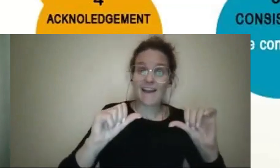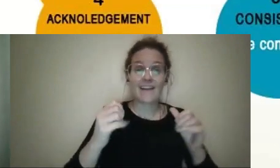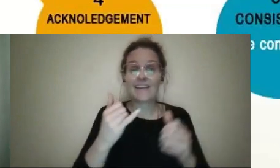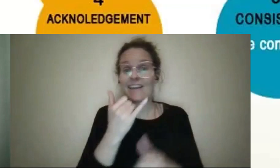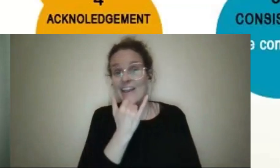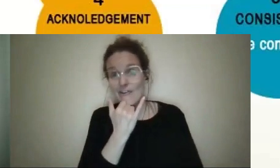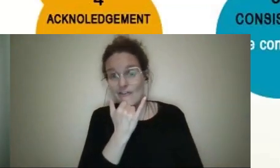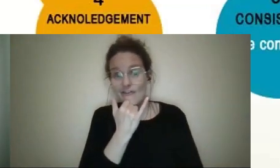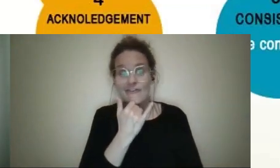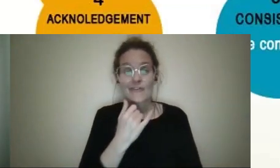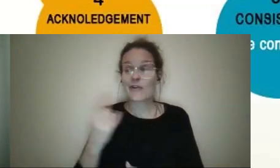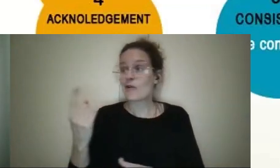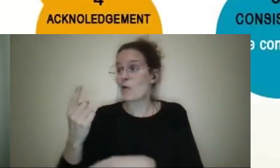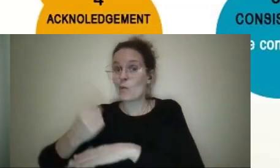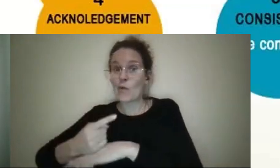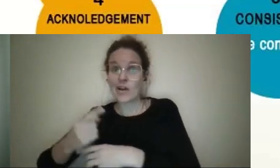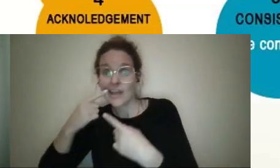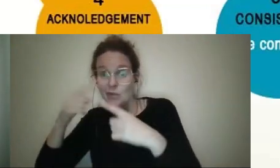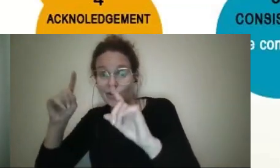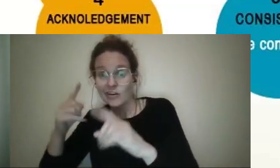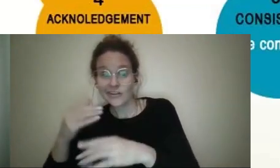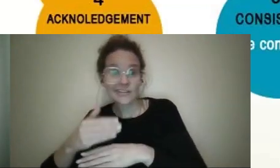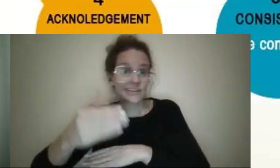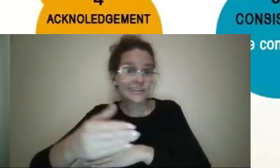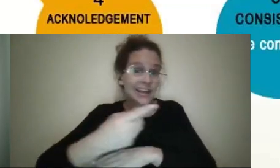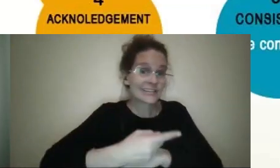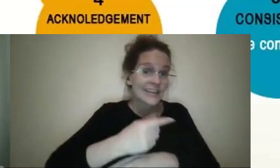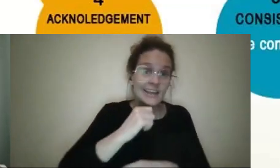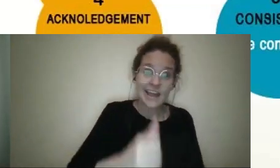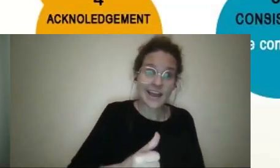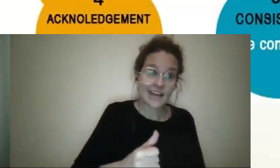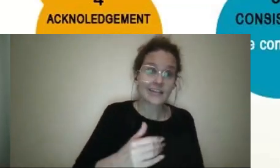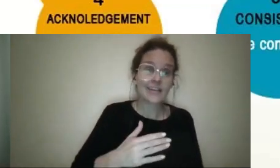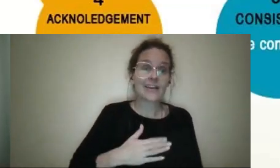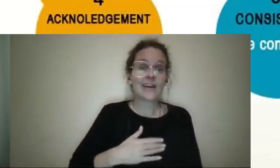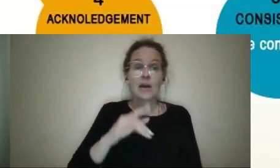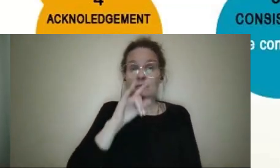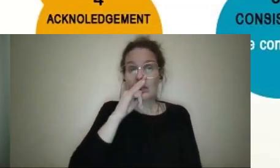day but it may not work the next day. Kind of goes with our foods. My kids were big into hot dogs,